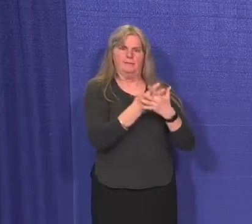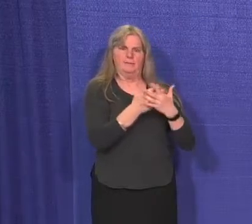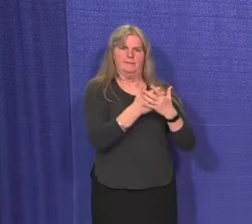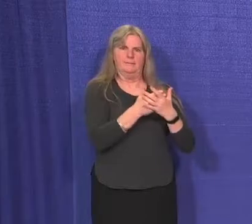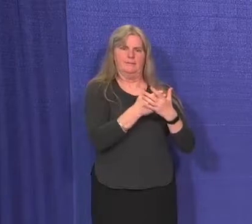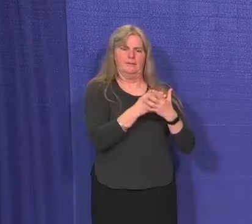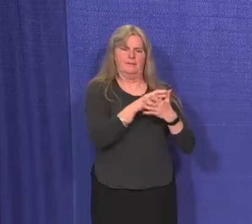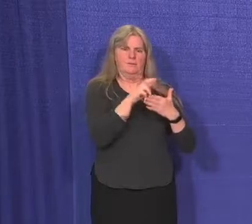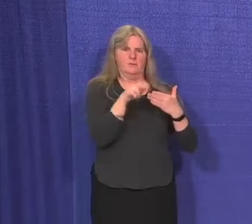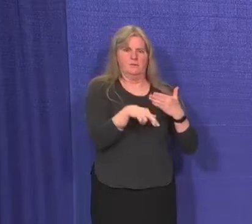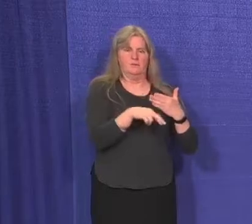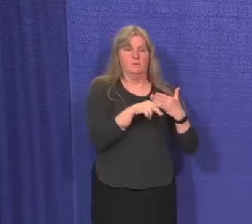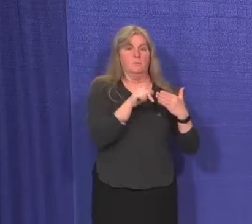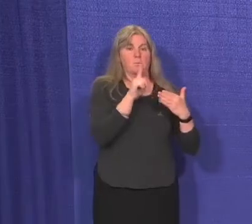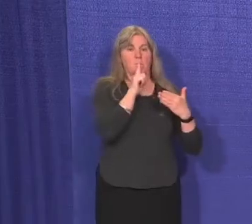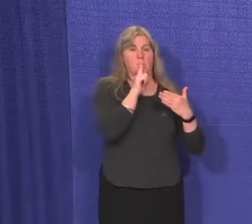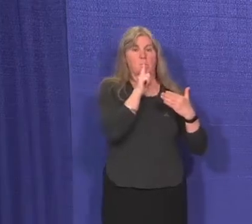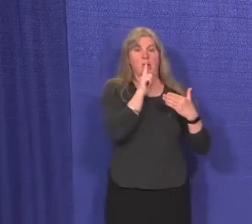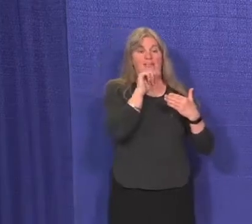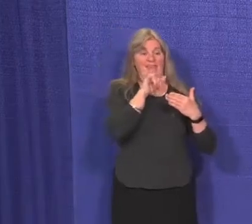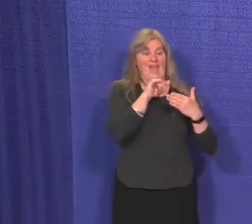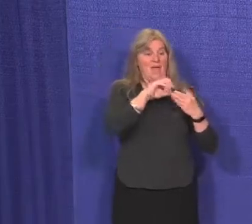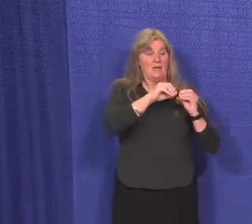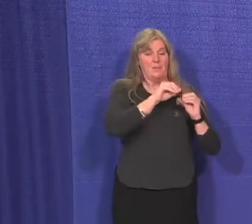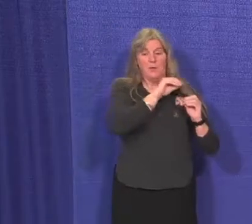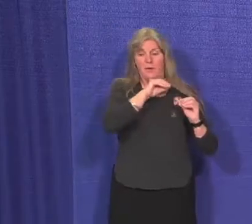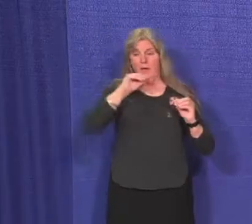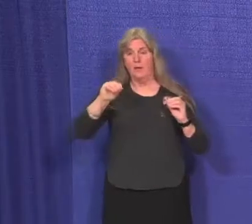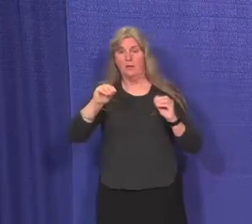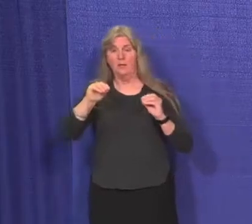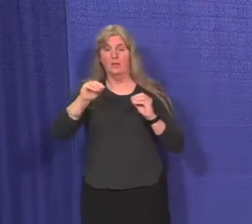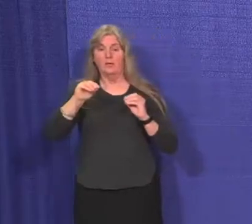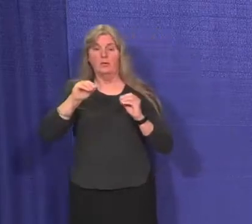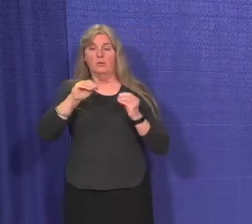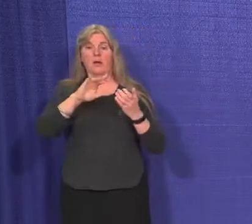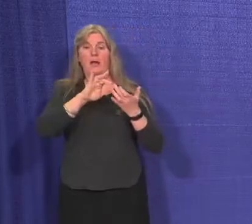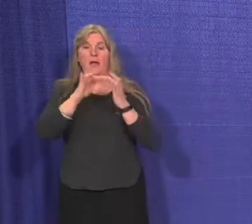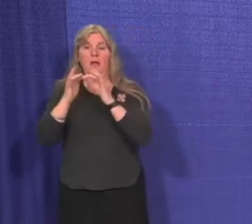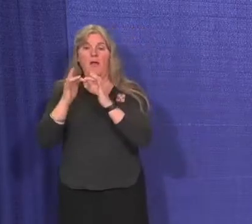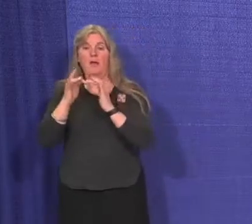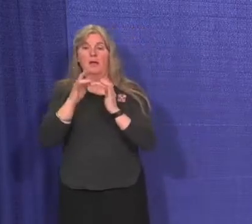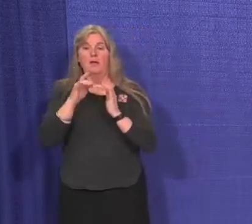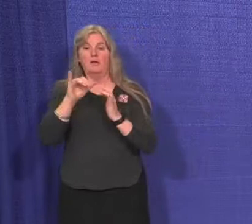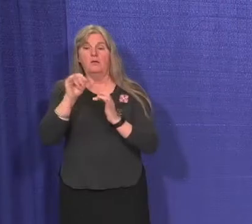risk and are looking for early.